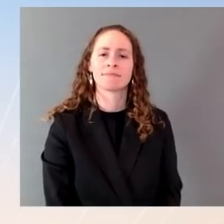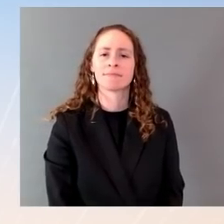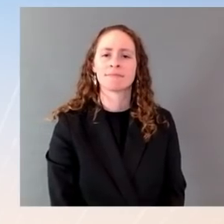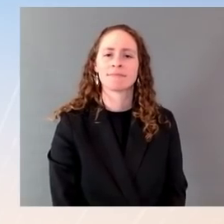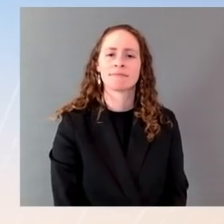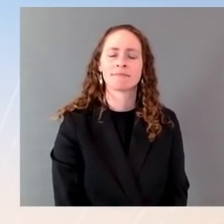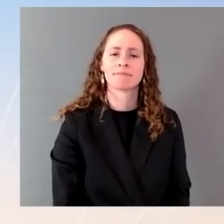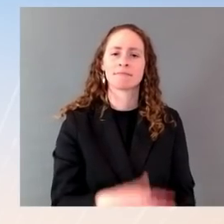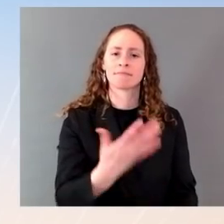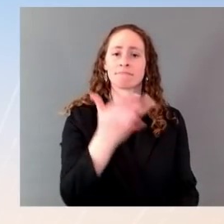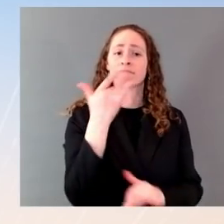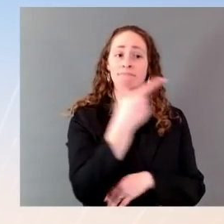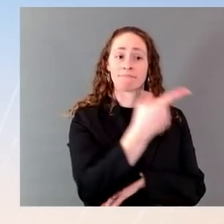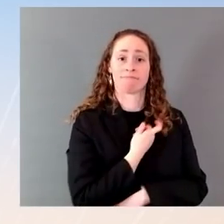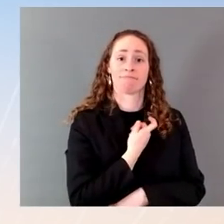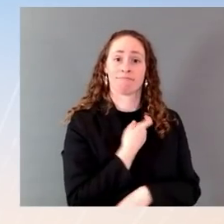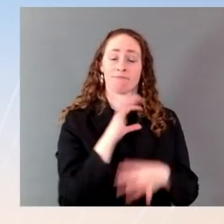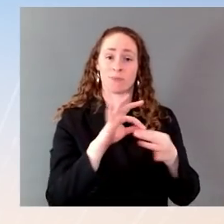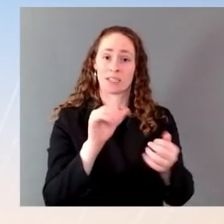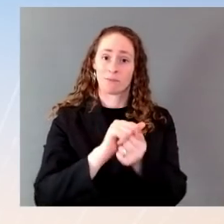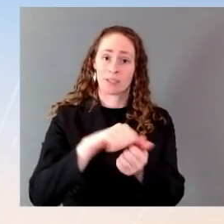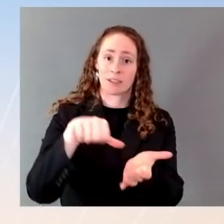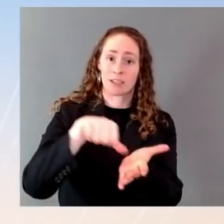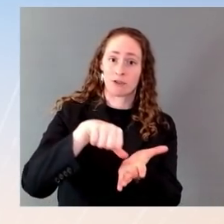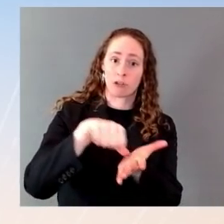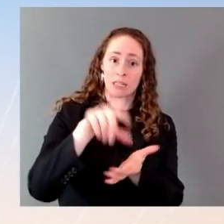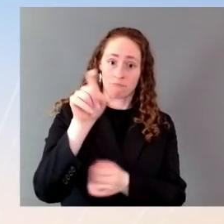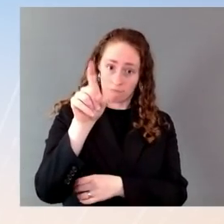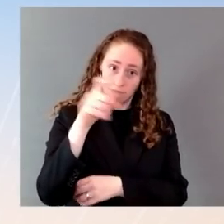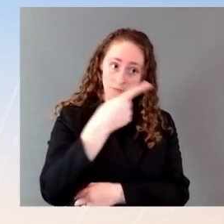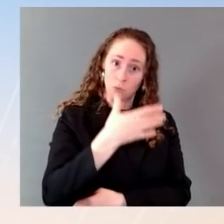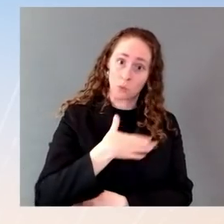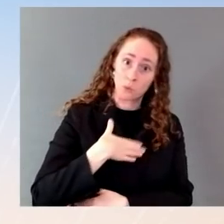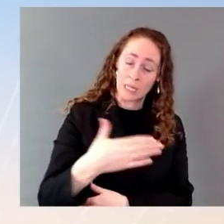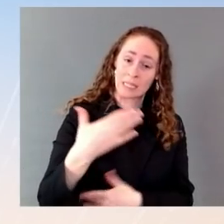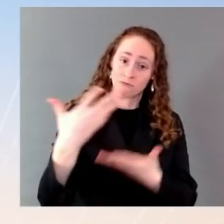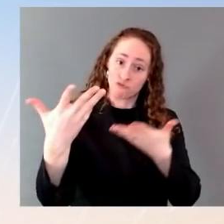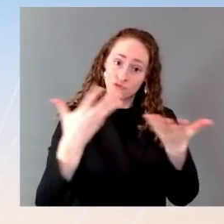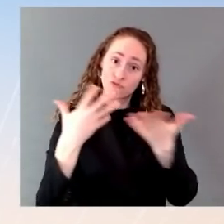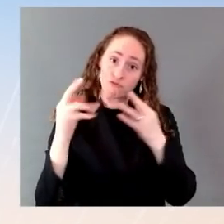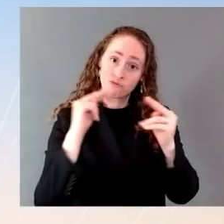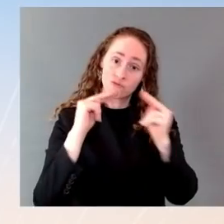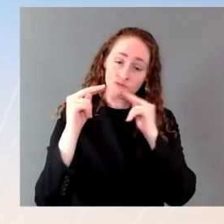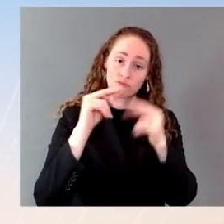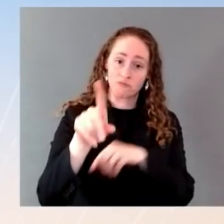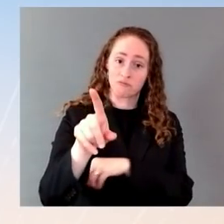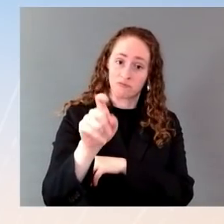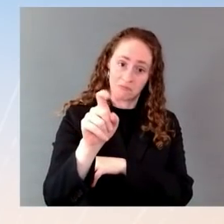the more unity there is among the P5+1 and the more they will be exposed